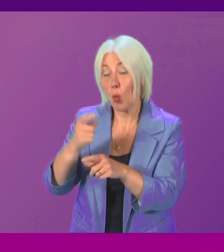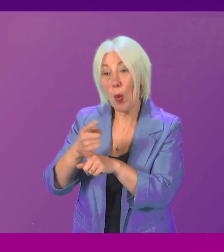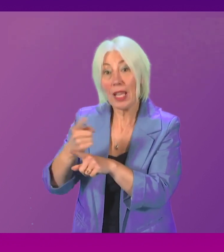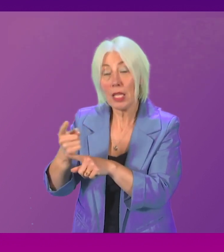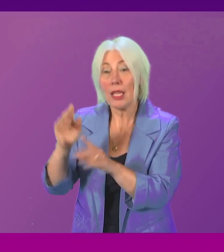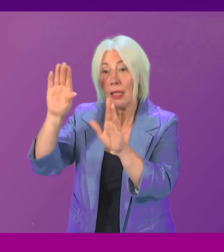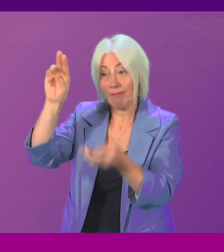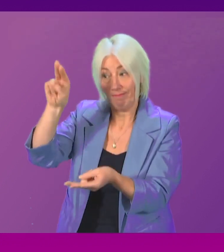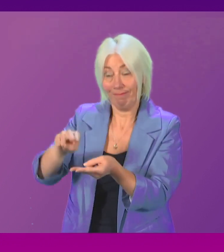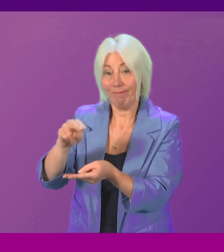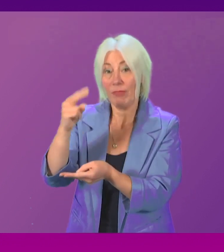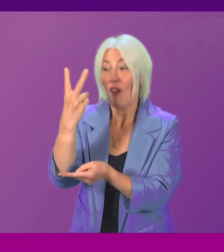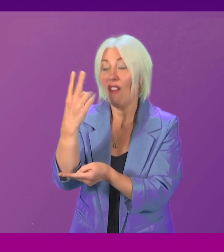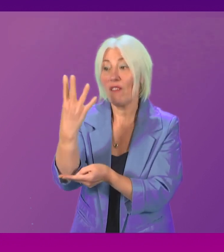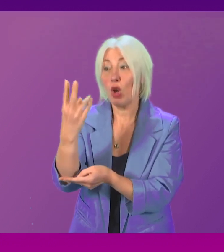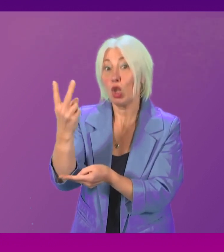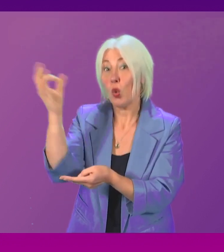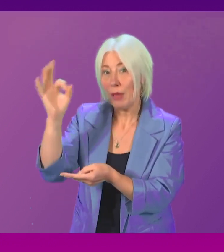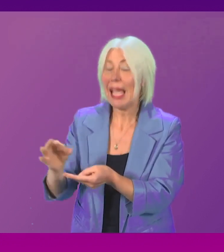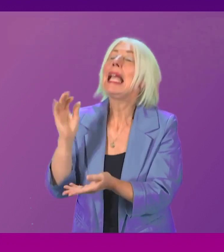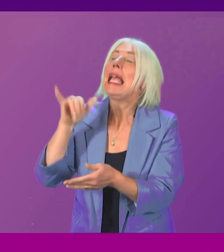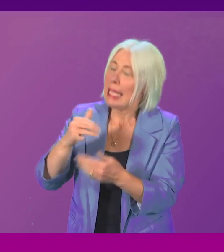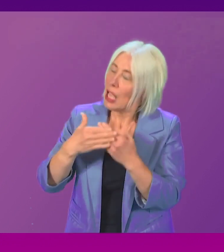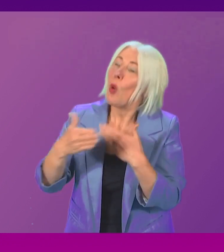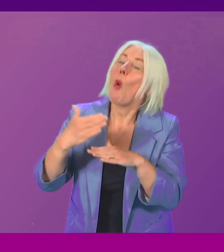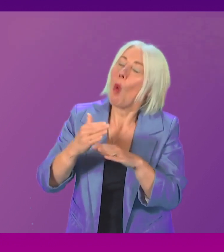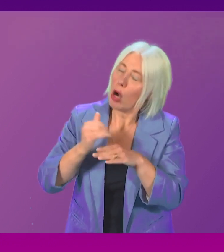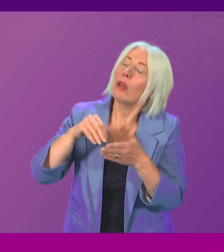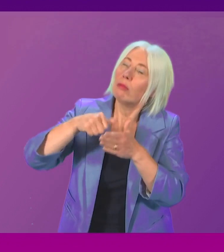There is much, much more to do, but progress is being made, and I know that it will be